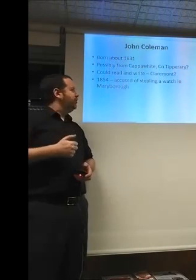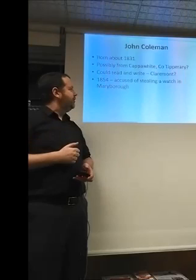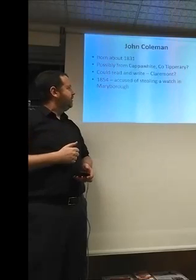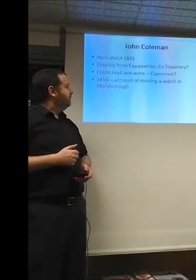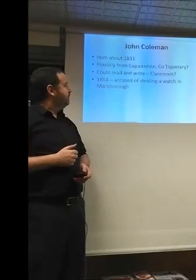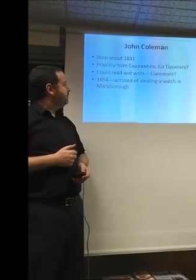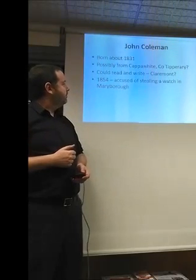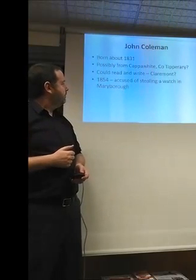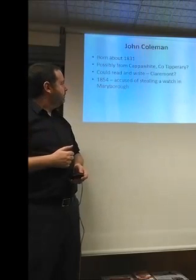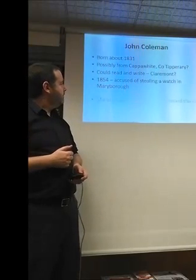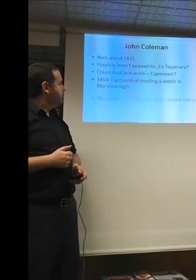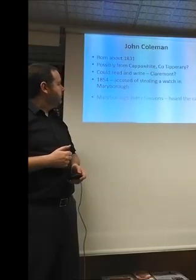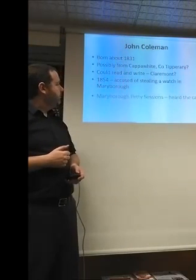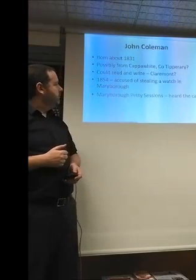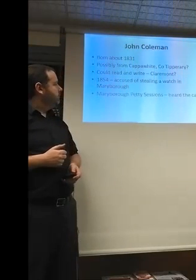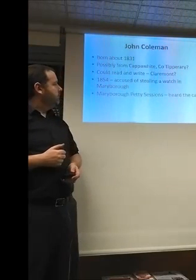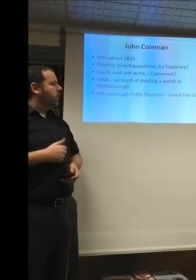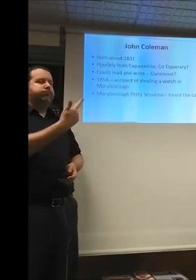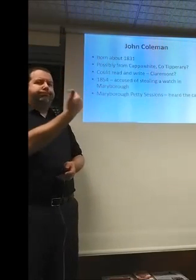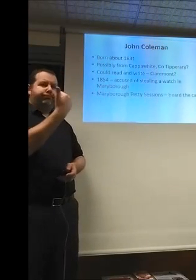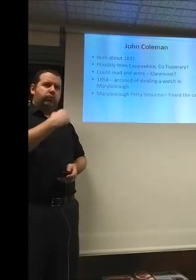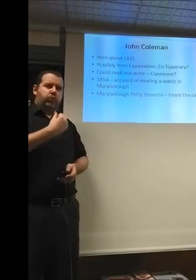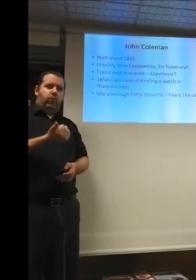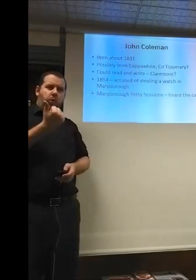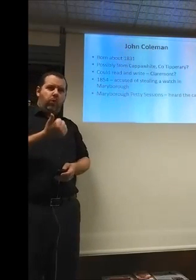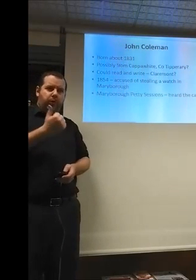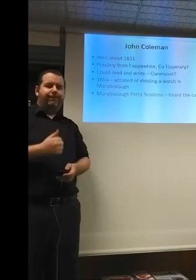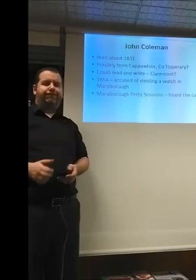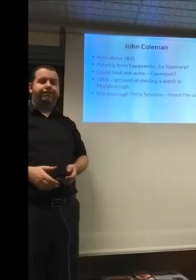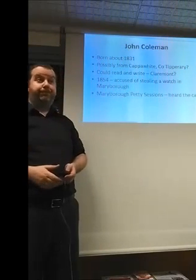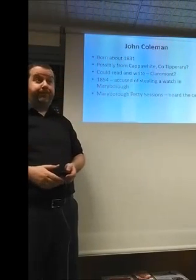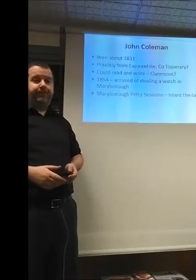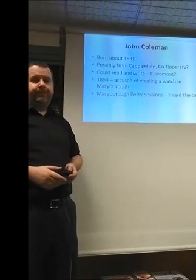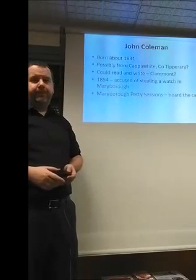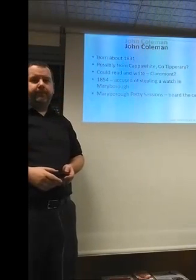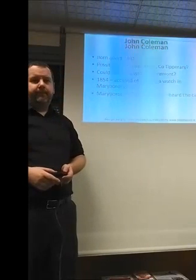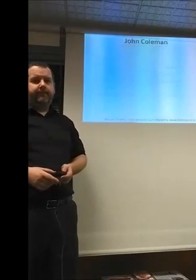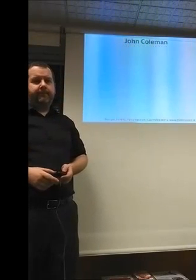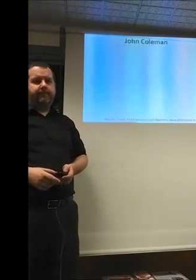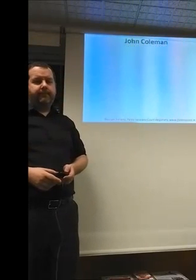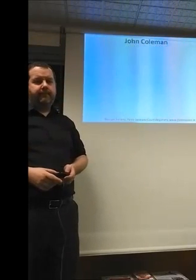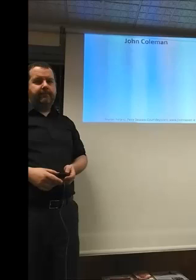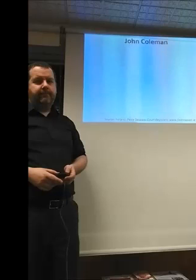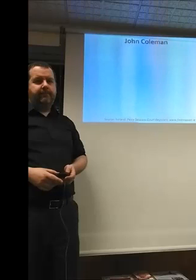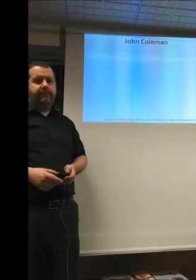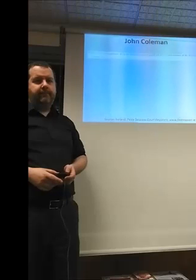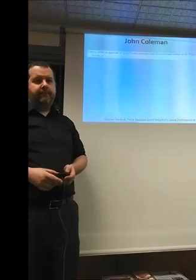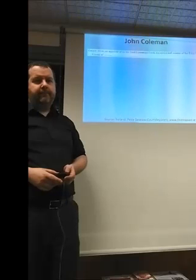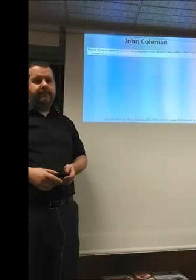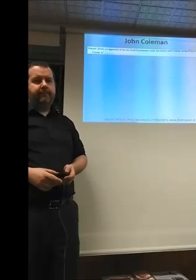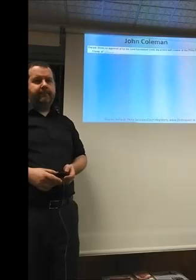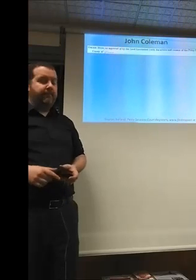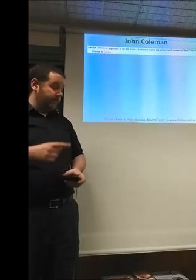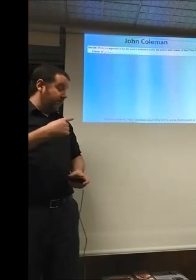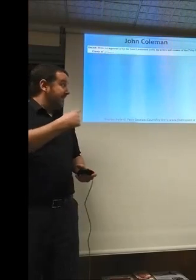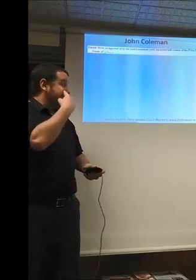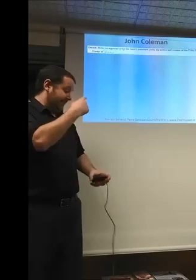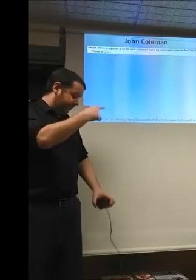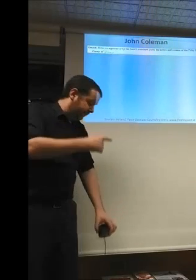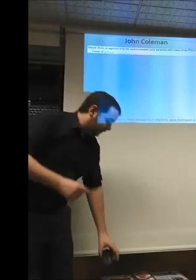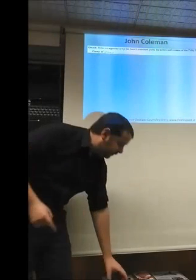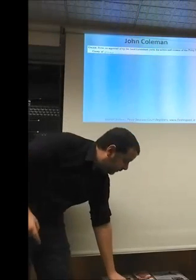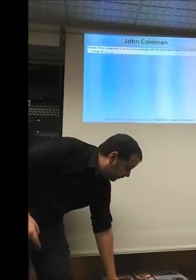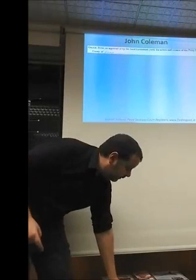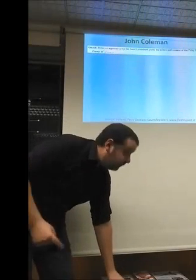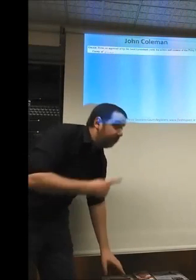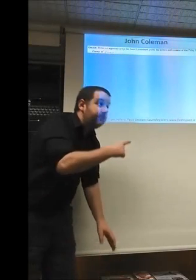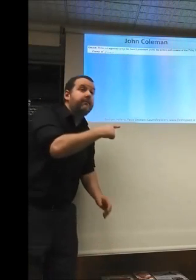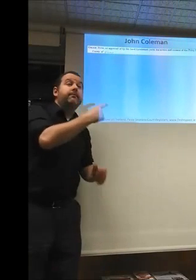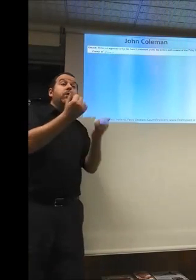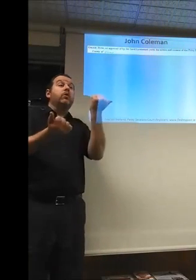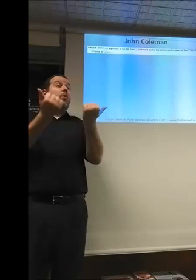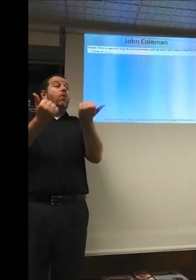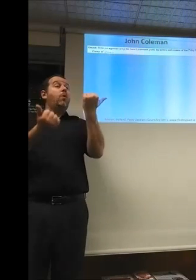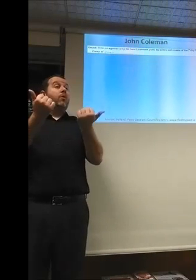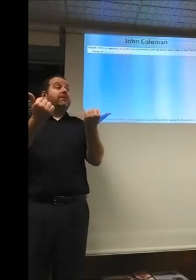how he communicated with the Deaf individual, just fingerspelled everything.